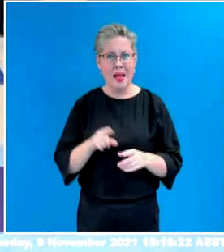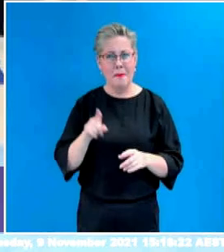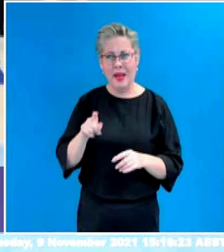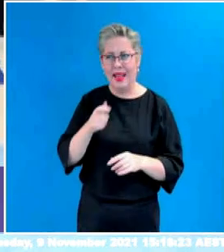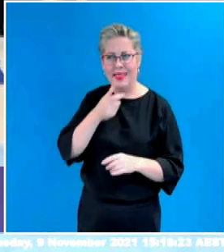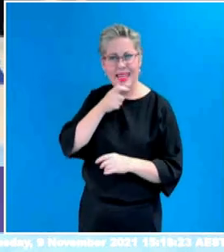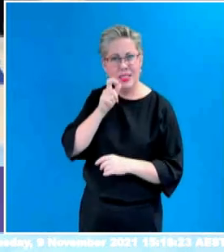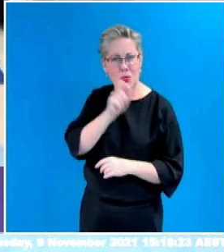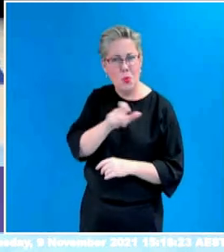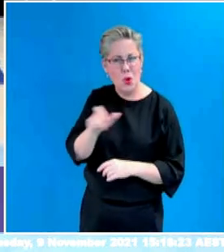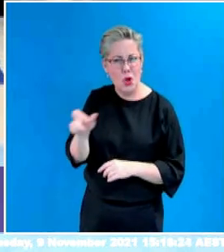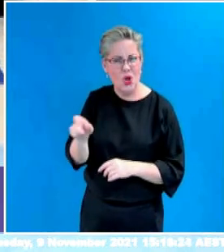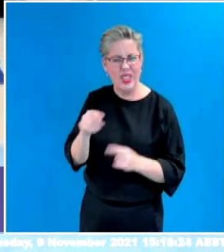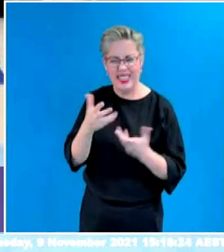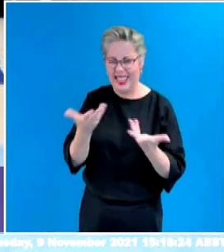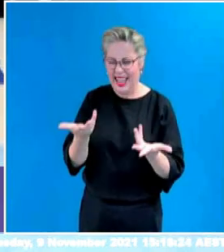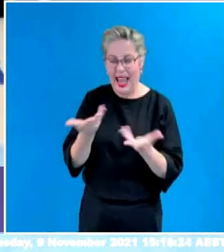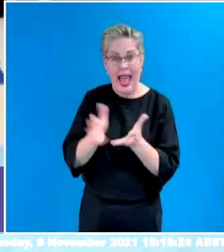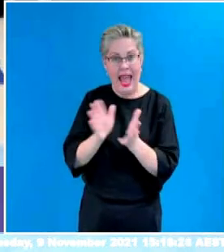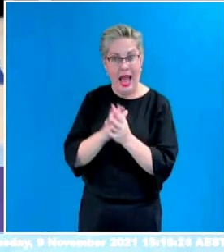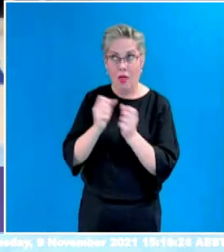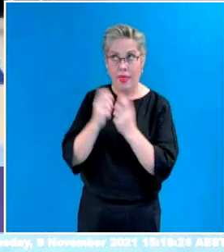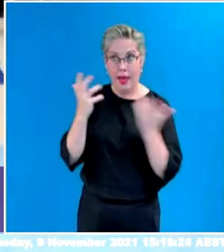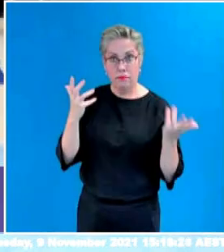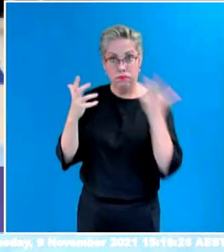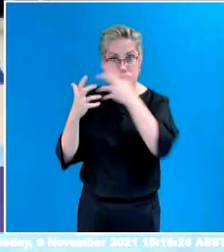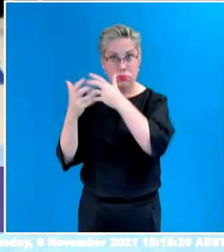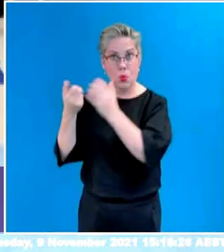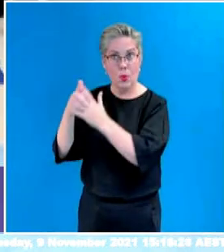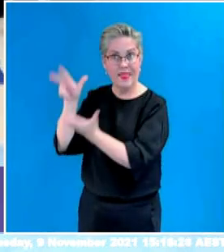the convention --- to start talking about the convention that way.